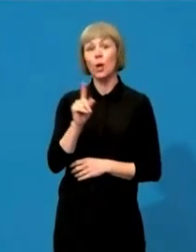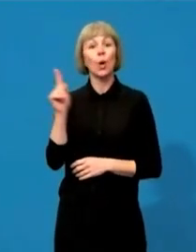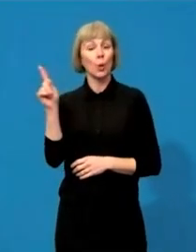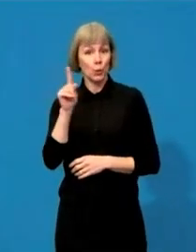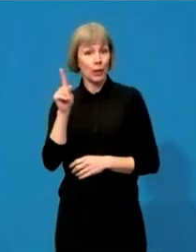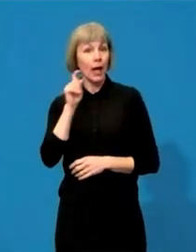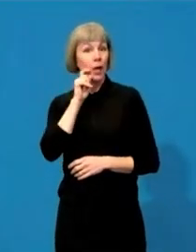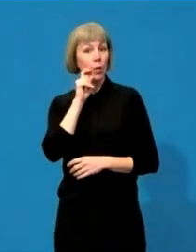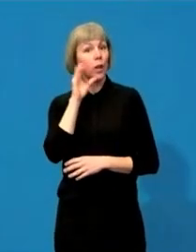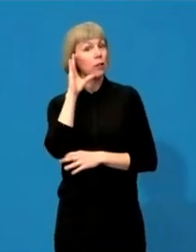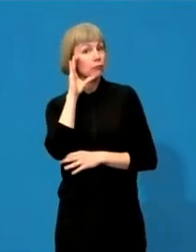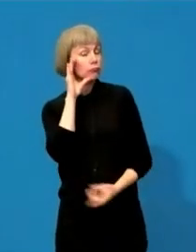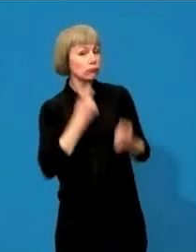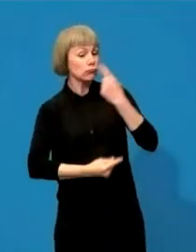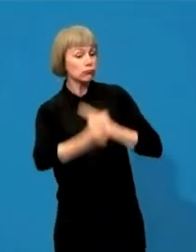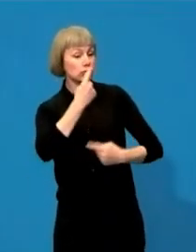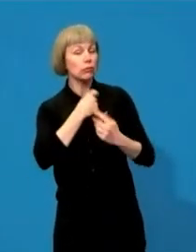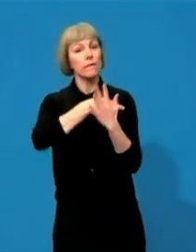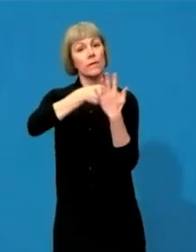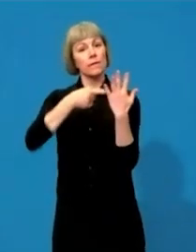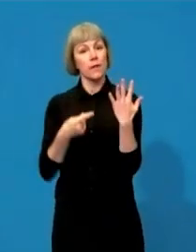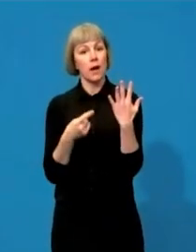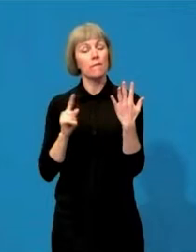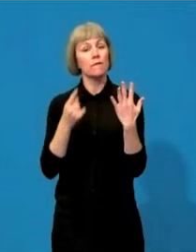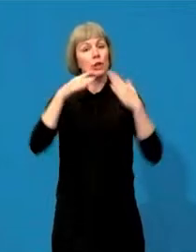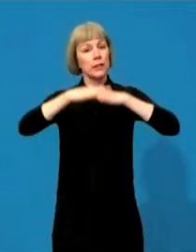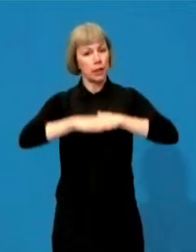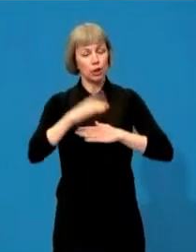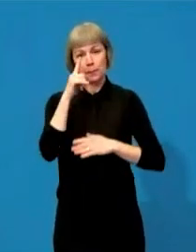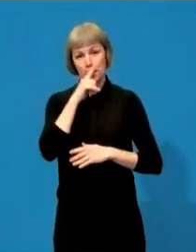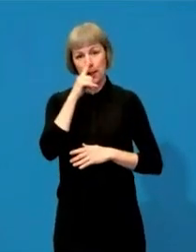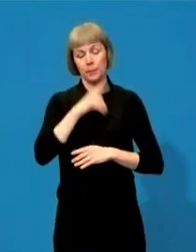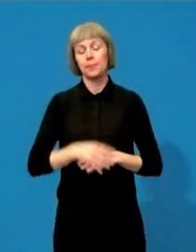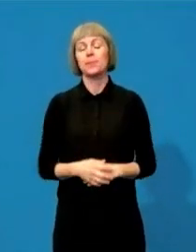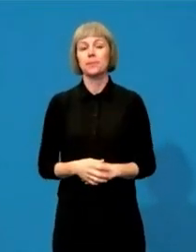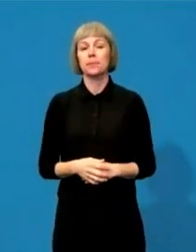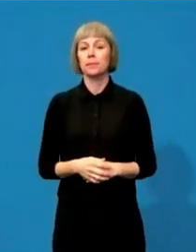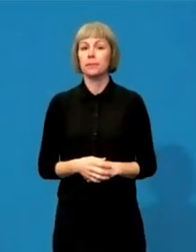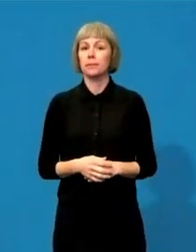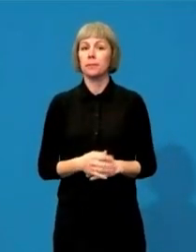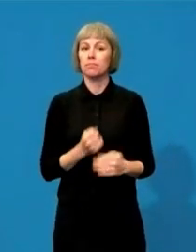five First Nations people with lived experience of disability, and one First